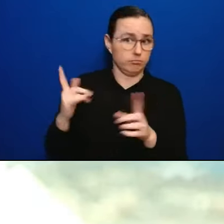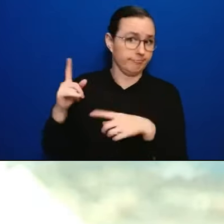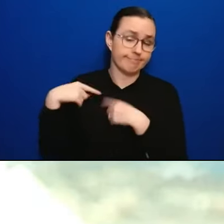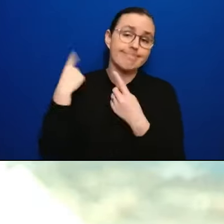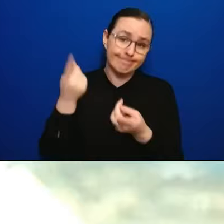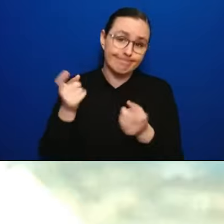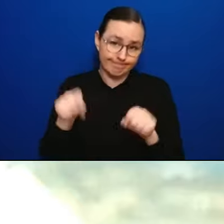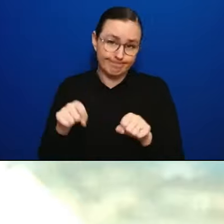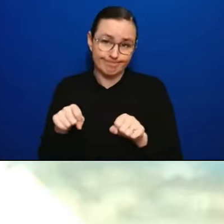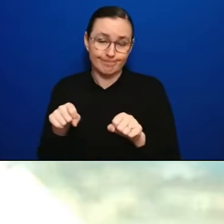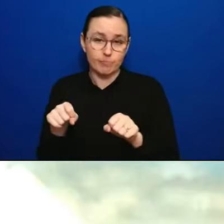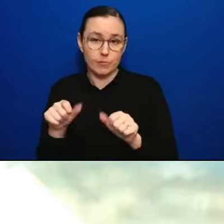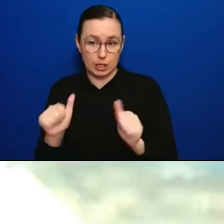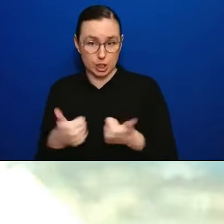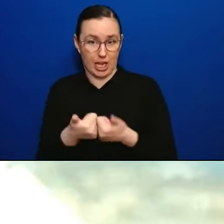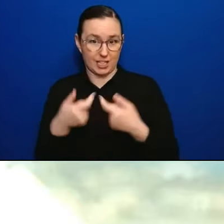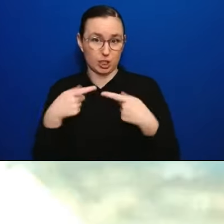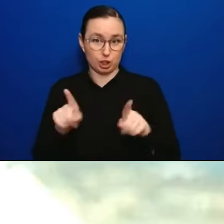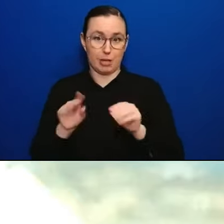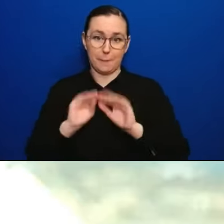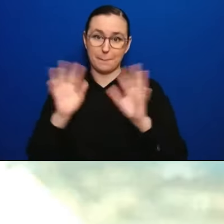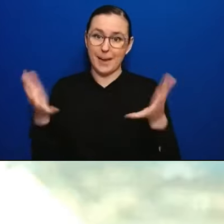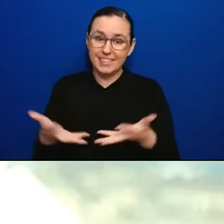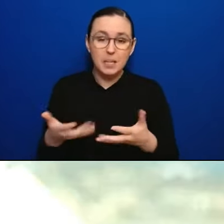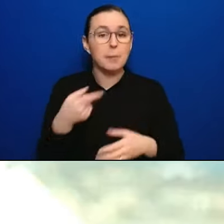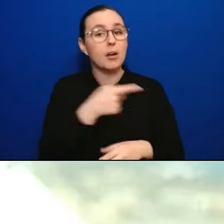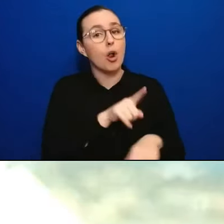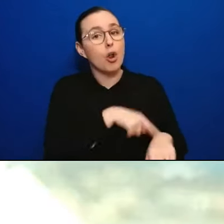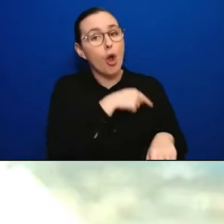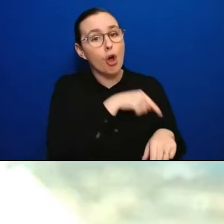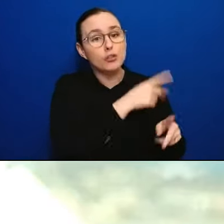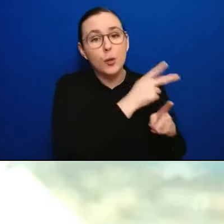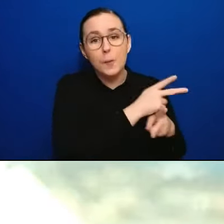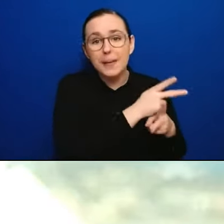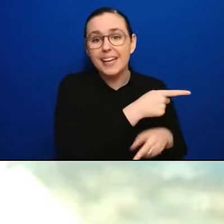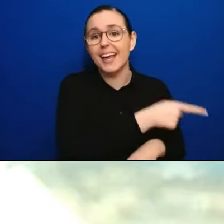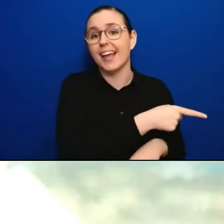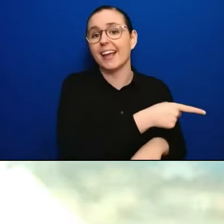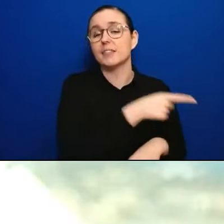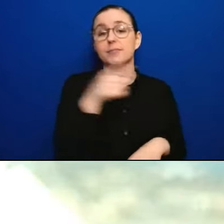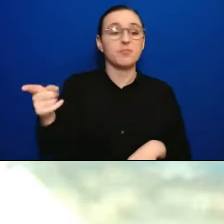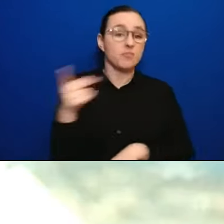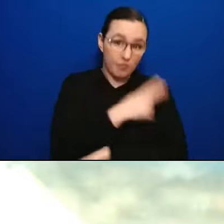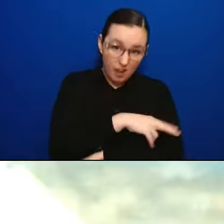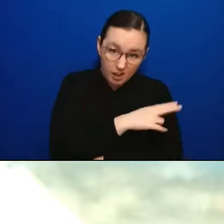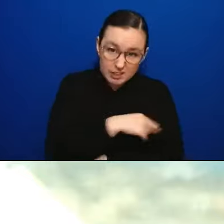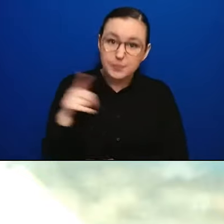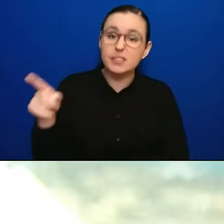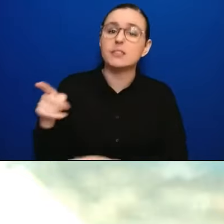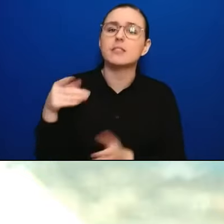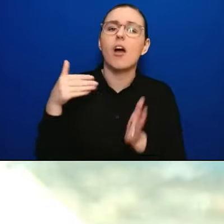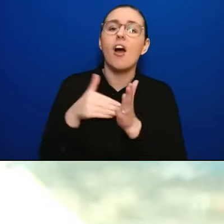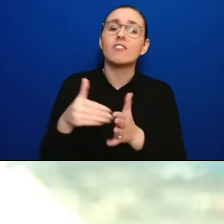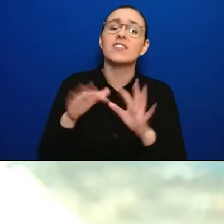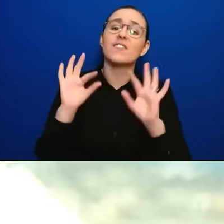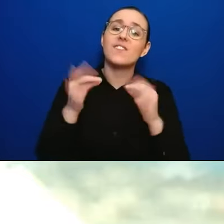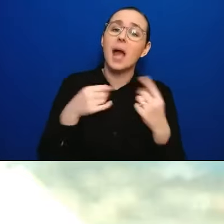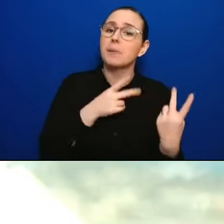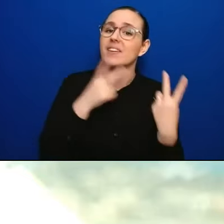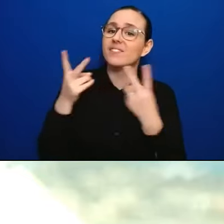It's also important to know our care staff and it's been one of the challenges throughout the